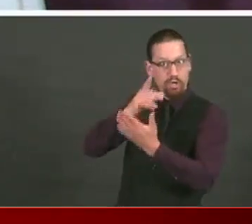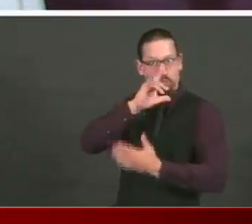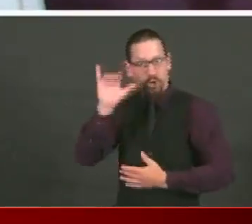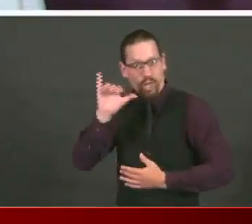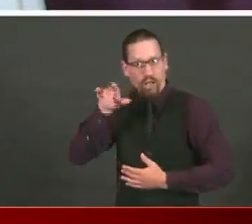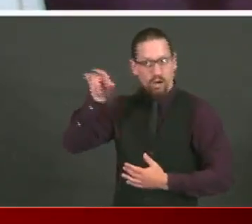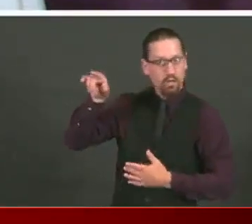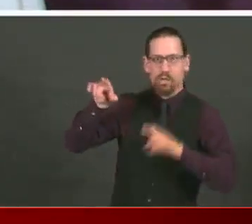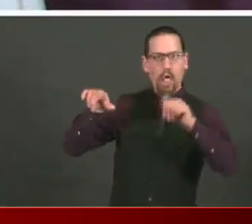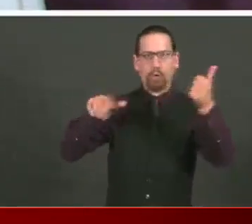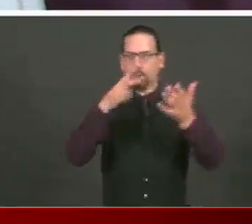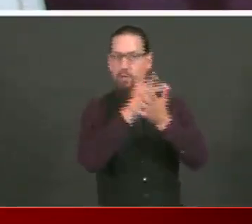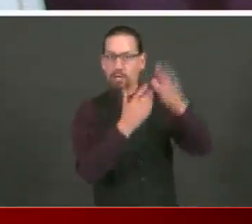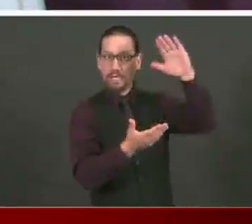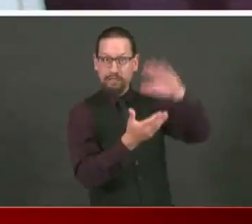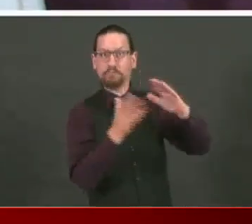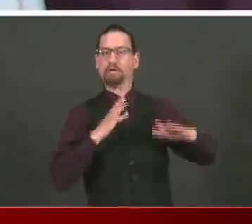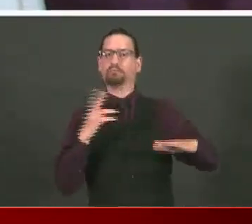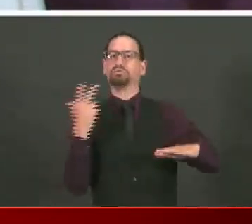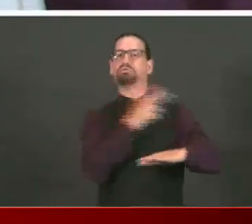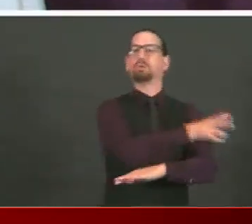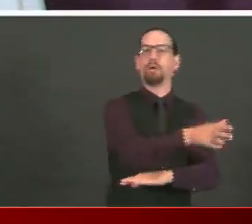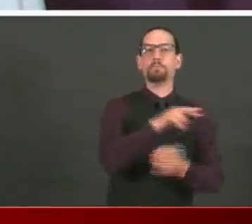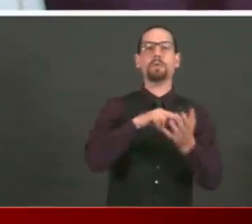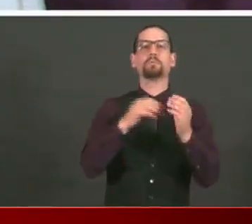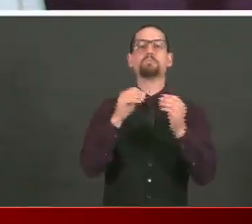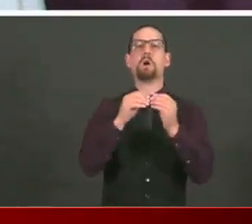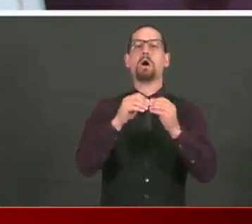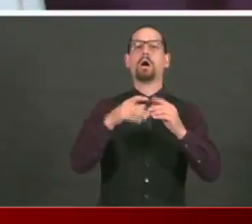BEAR WITH US IF THERE ARE GLITCHES, BUT I THINK THAT WILL HELP A LOT.